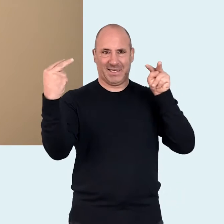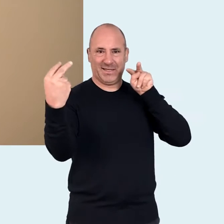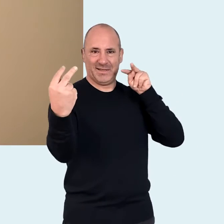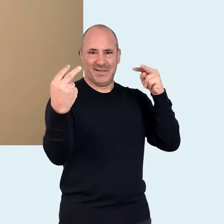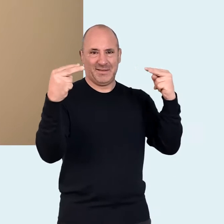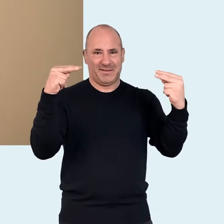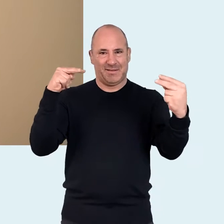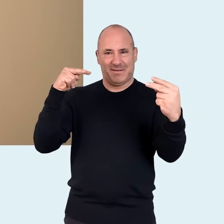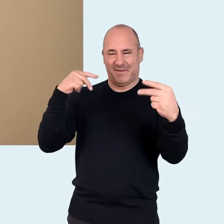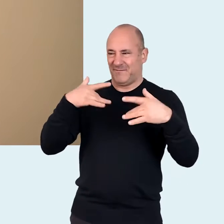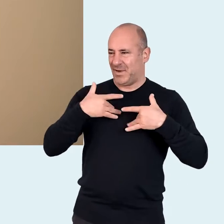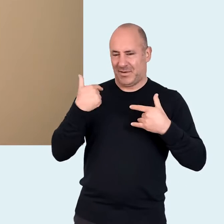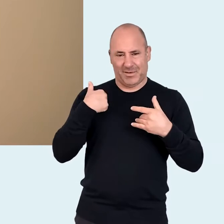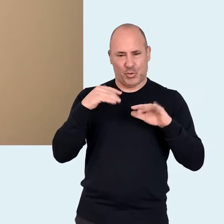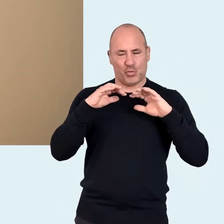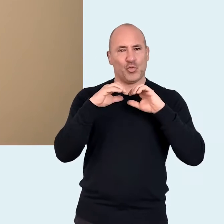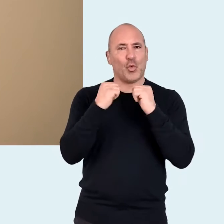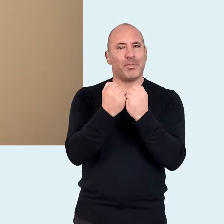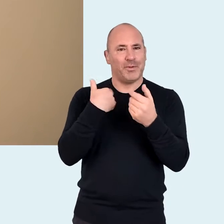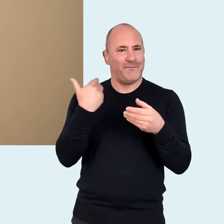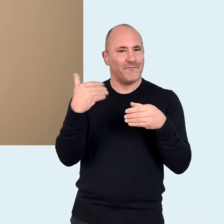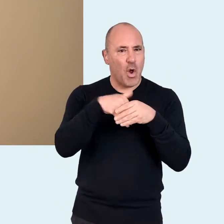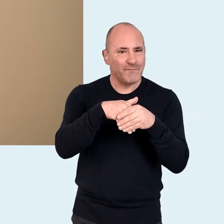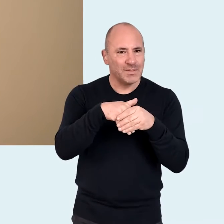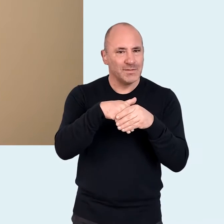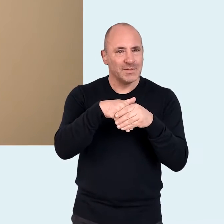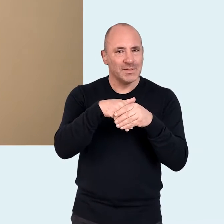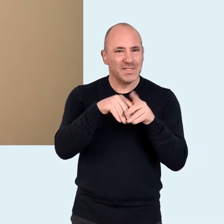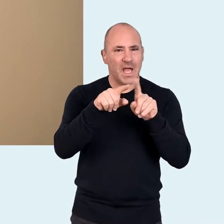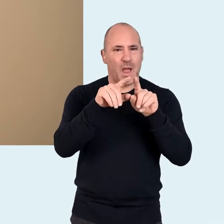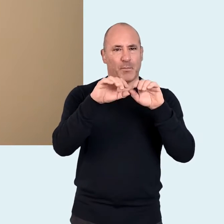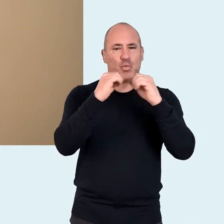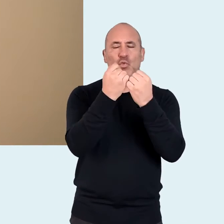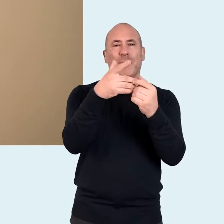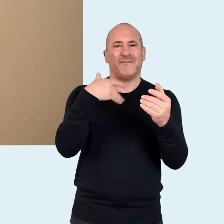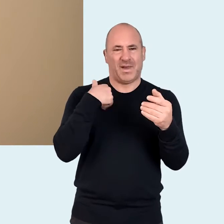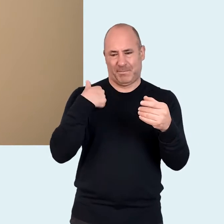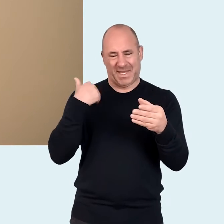but because we can all see each other, I feel that part of the group and the group feel